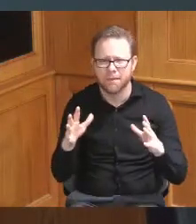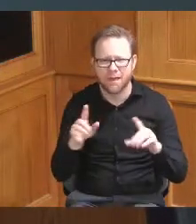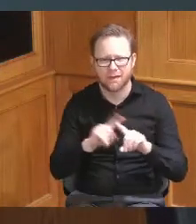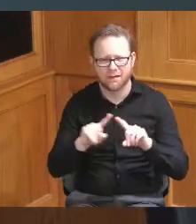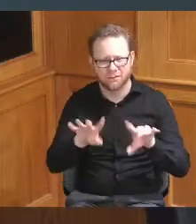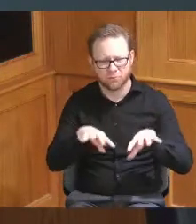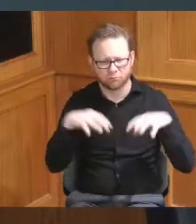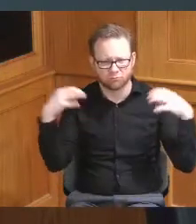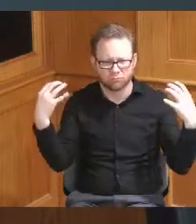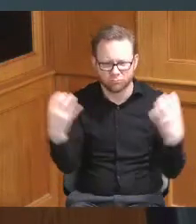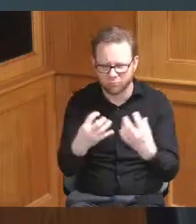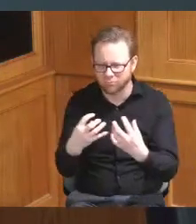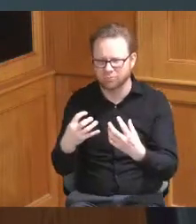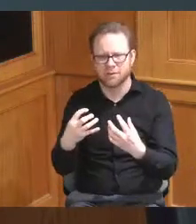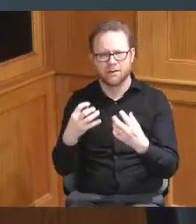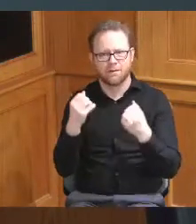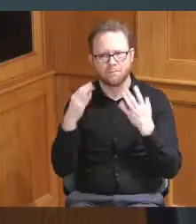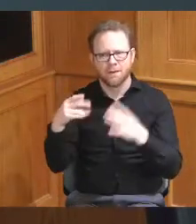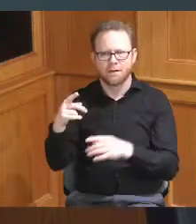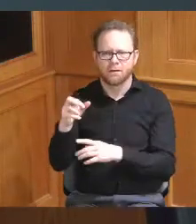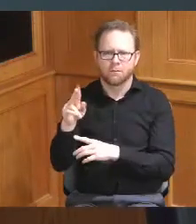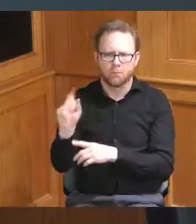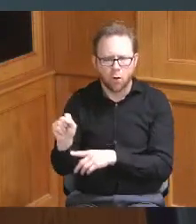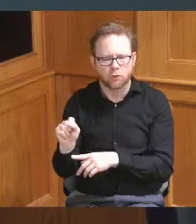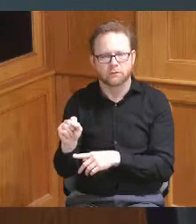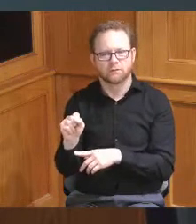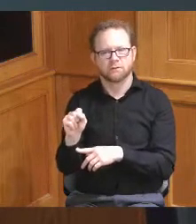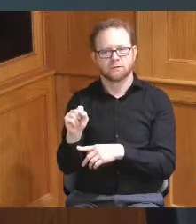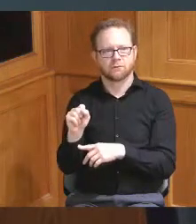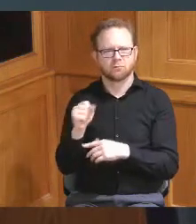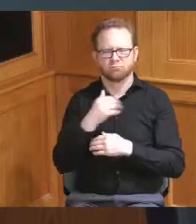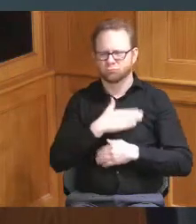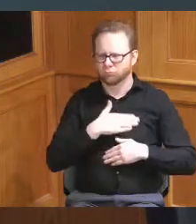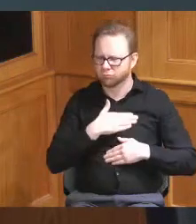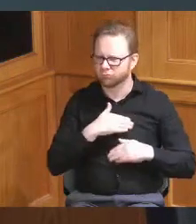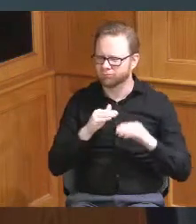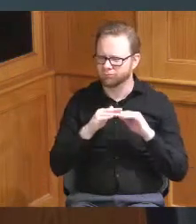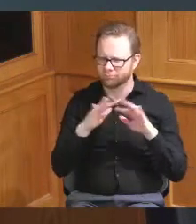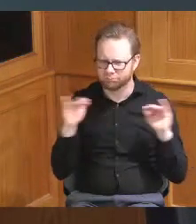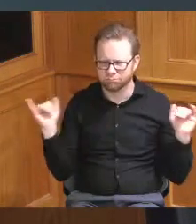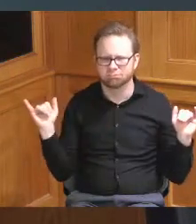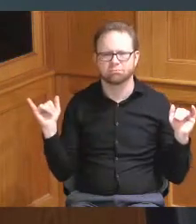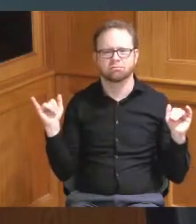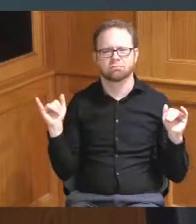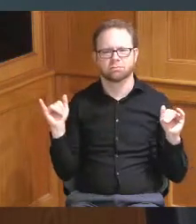this coming here all these parks and all this recreational stuff but it doesn't mean anything